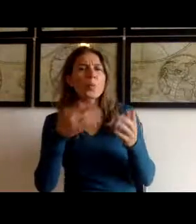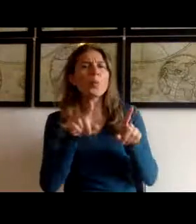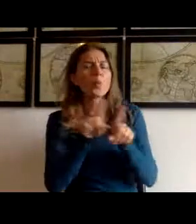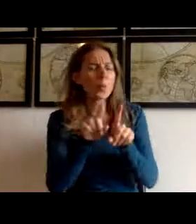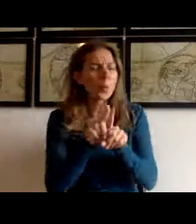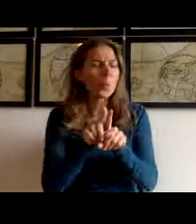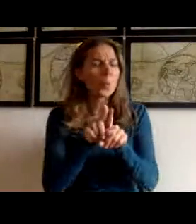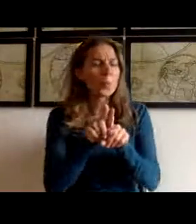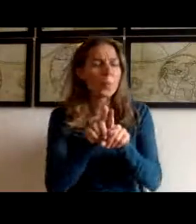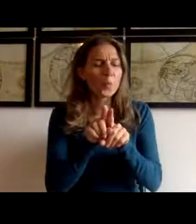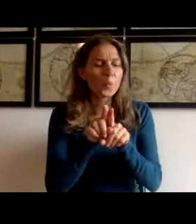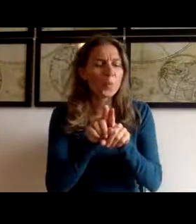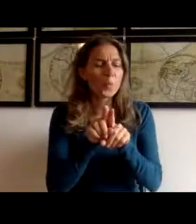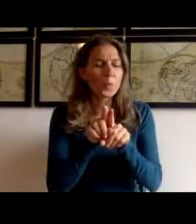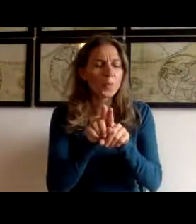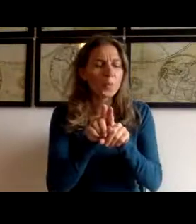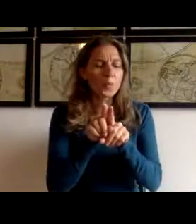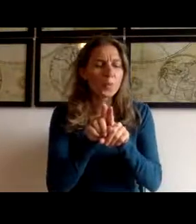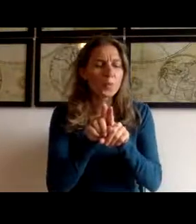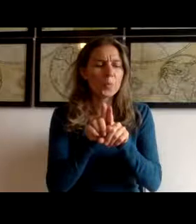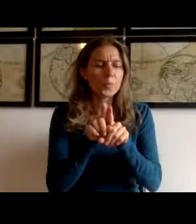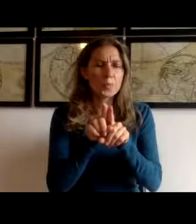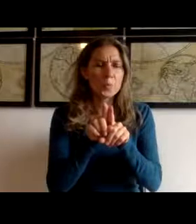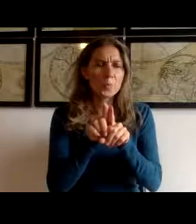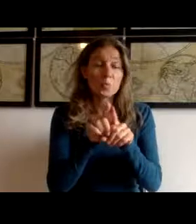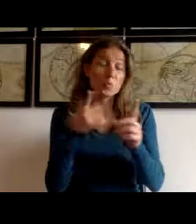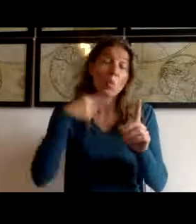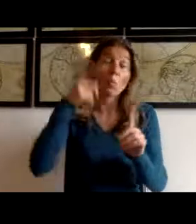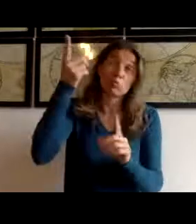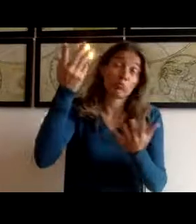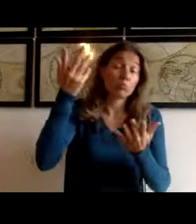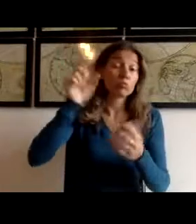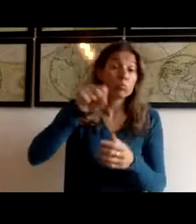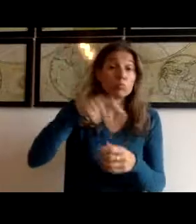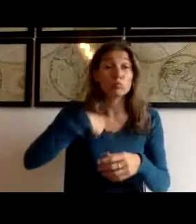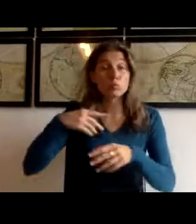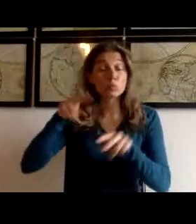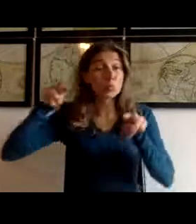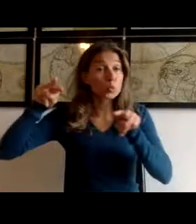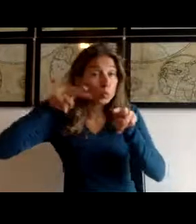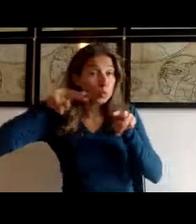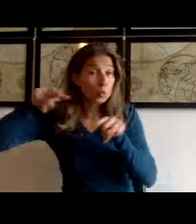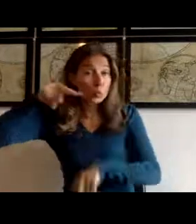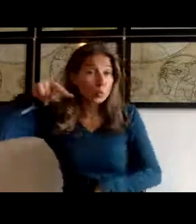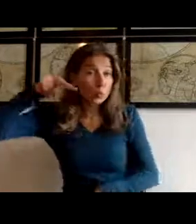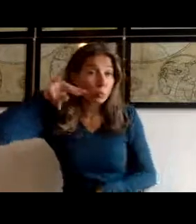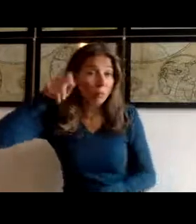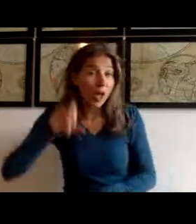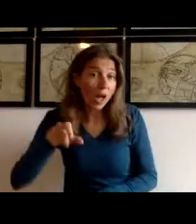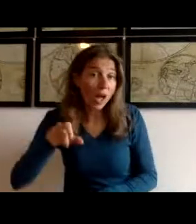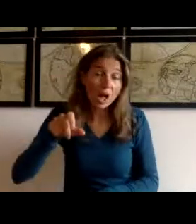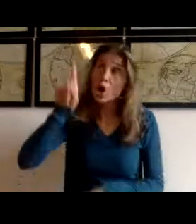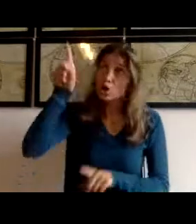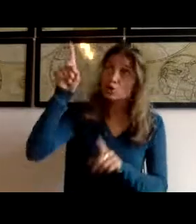That's where I got for any questions or any mentoring that I require.